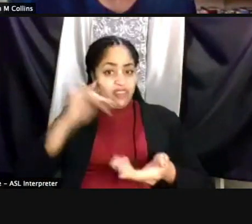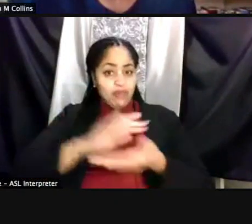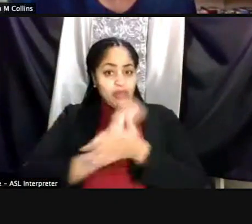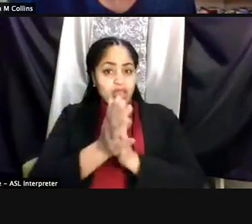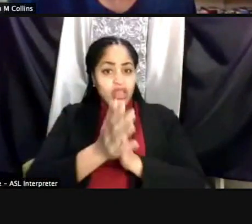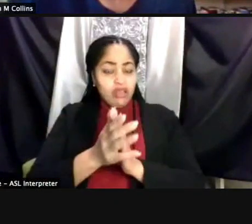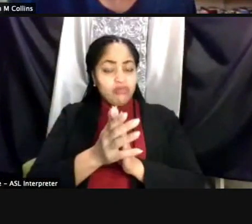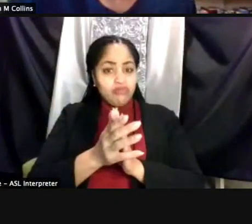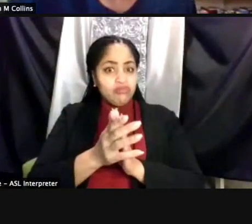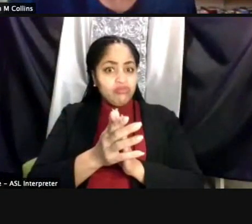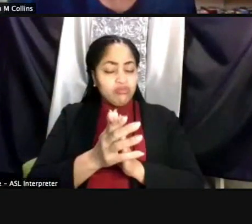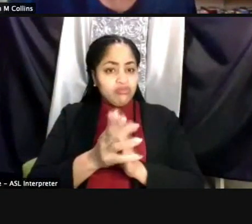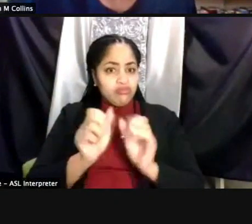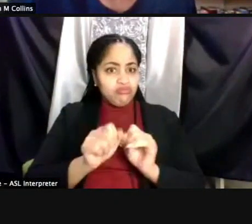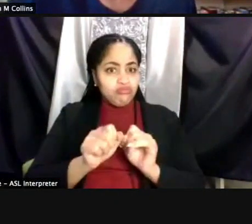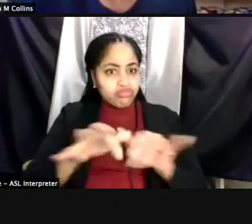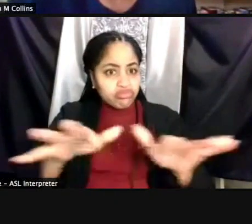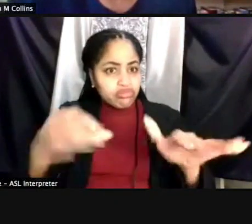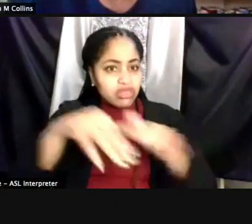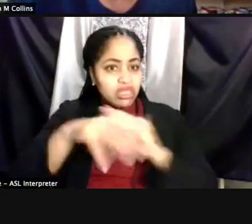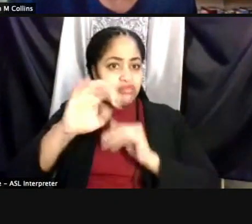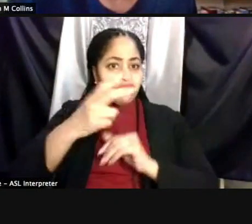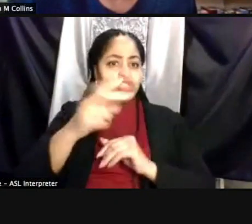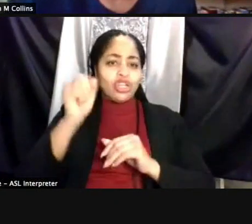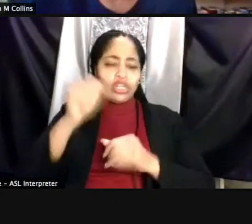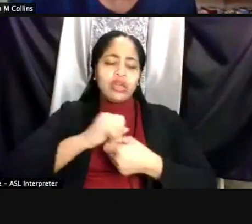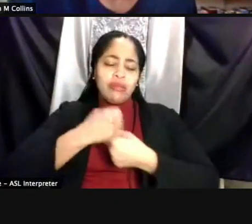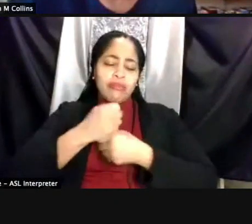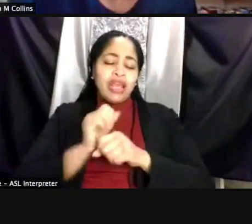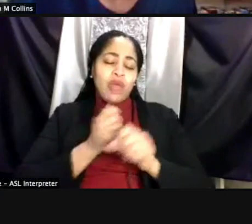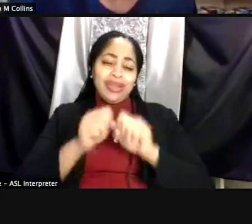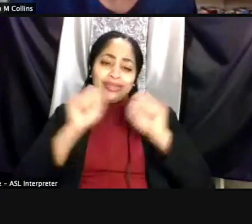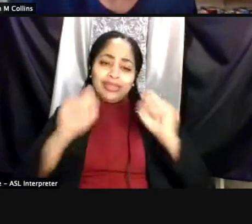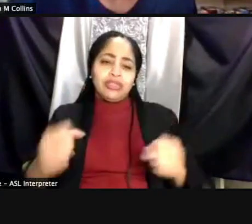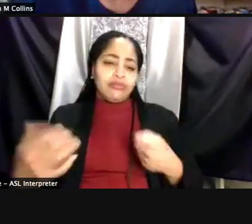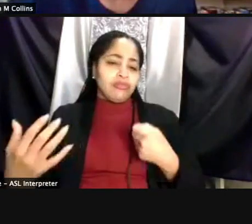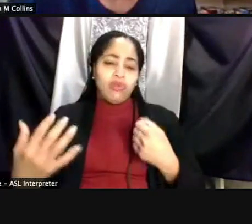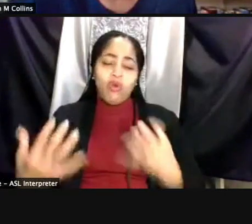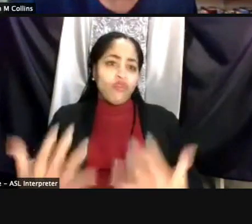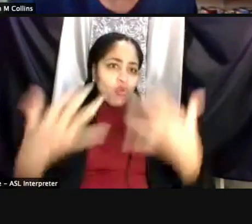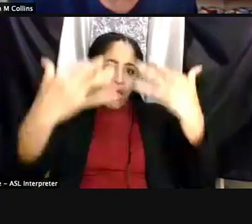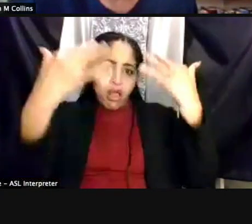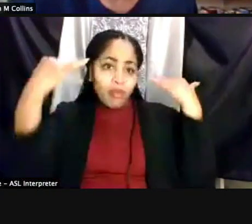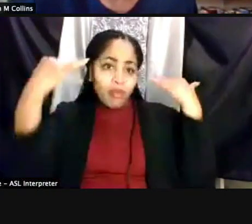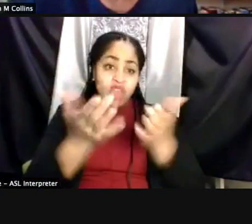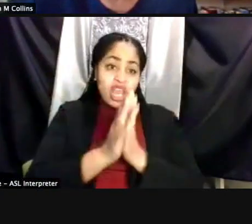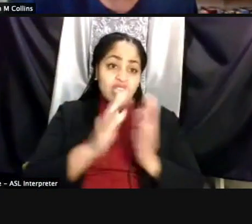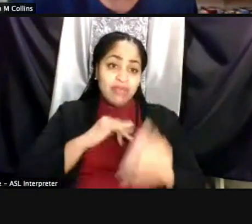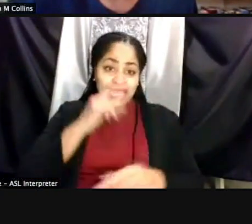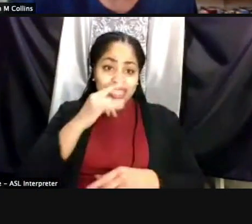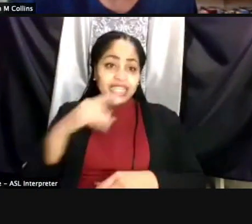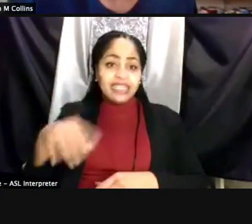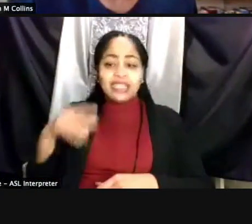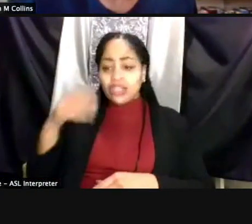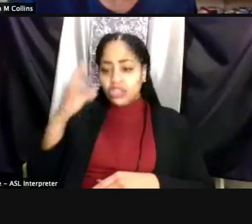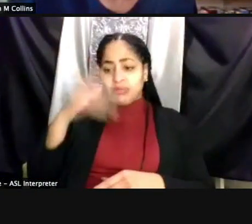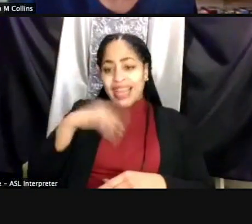we could overwhelm the system. If you ask my kids, they will tell you that the pandemic started in March last year